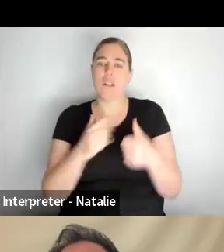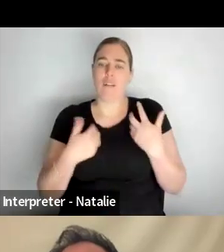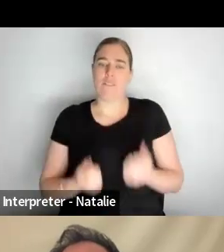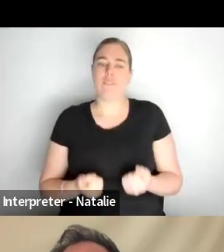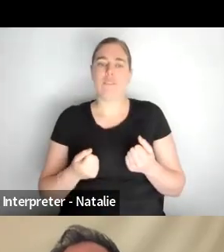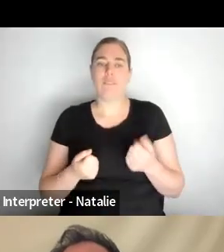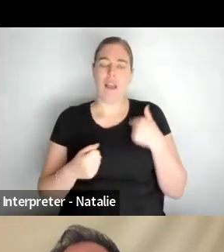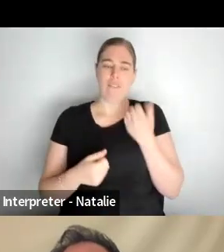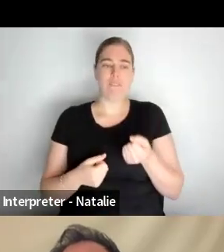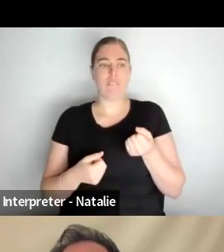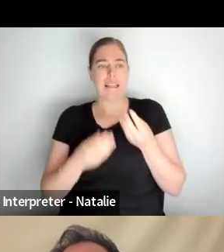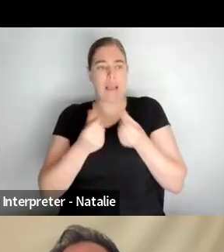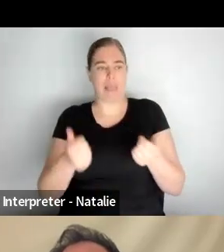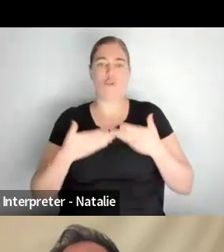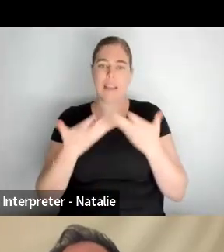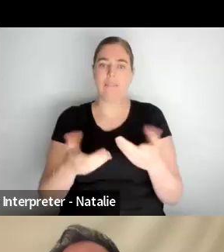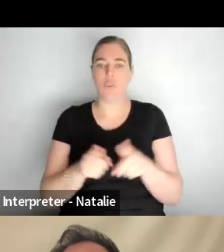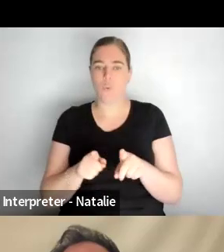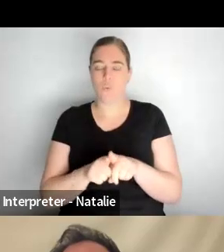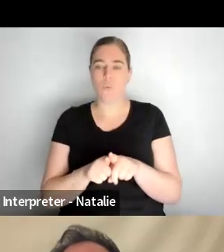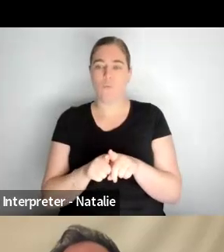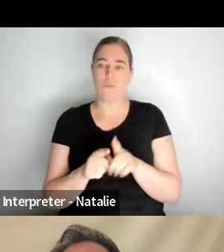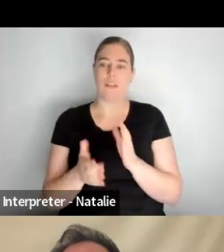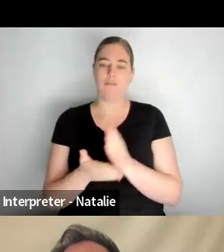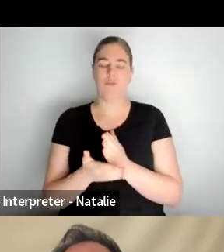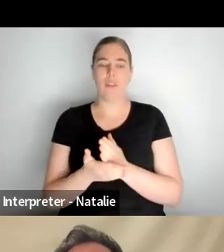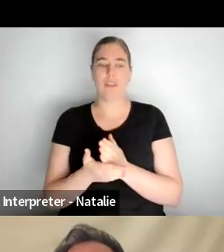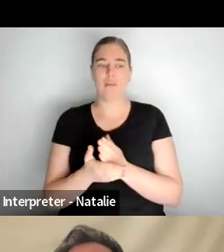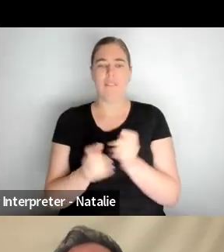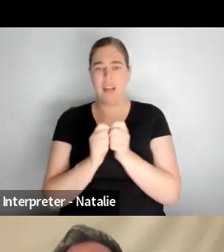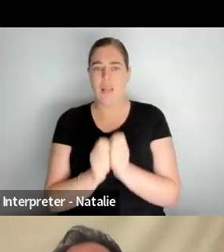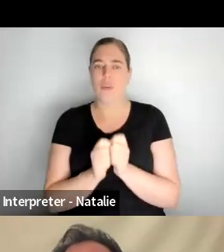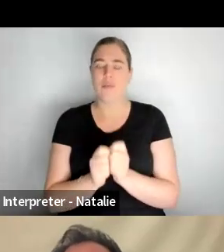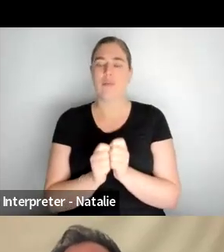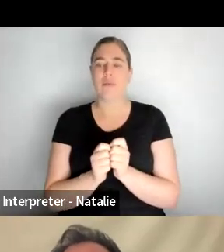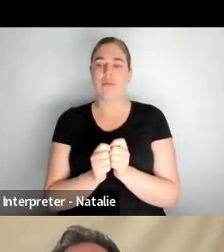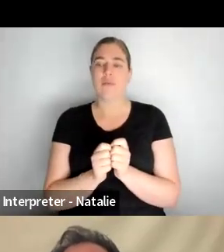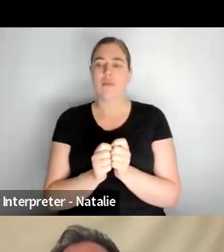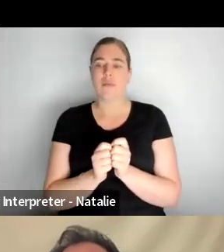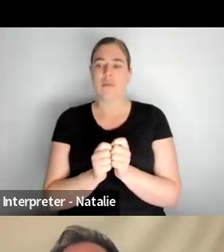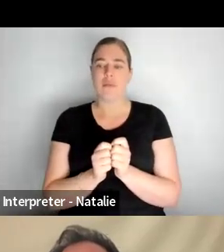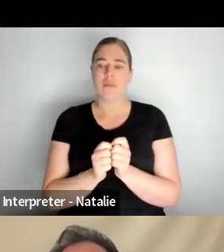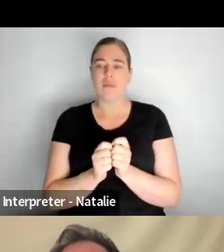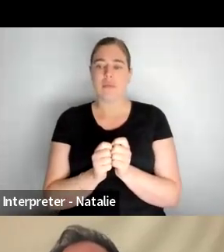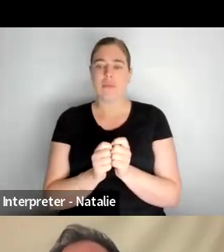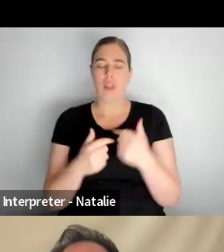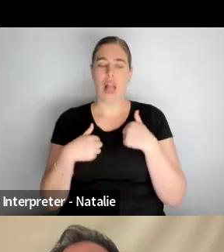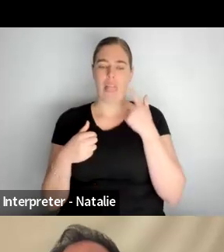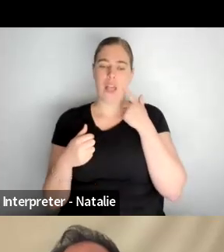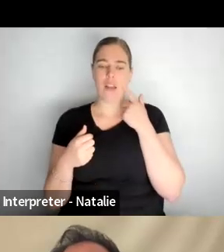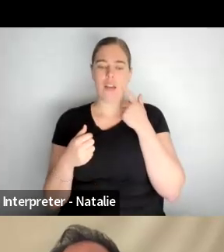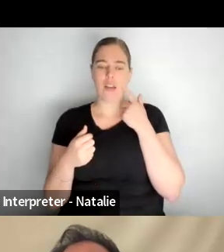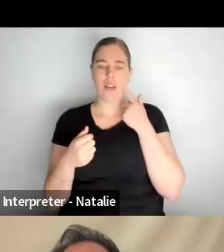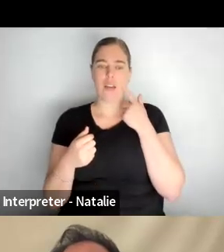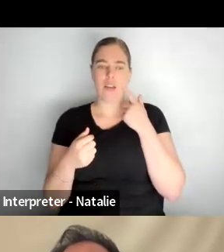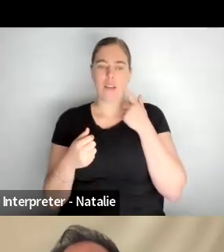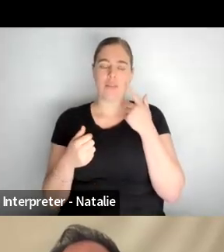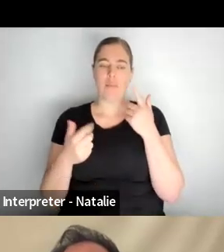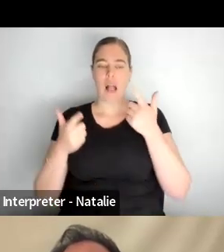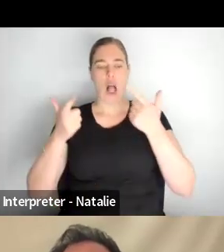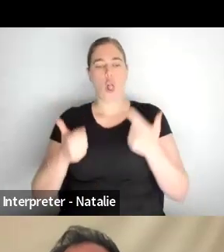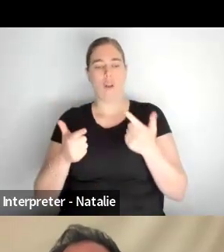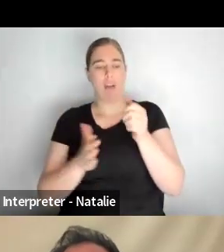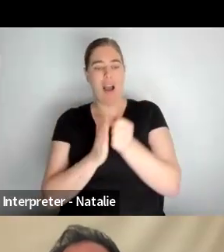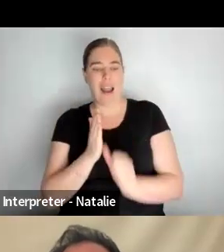input. -- Input that is really valuable. A lot of artists do have a bit of impostor